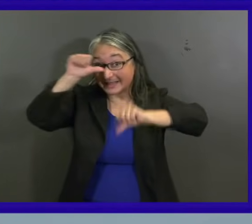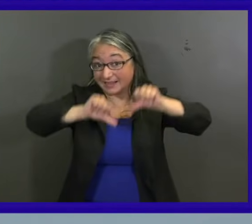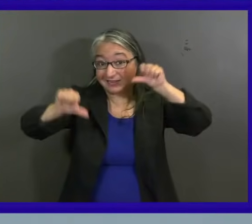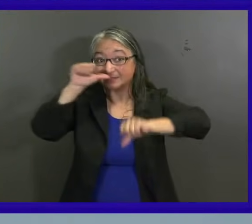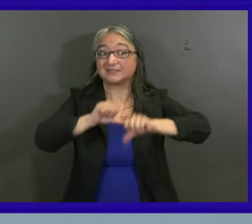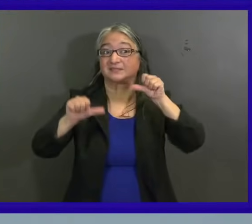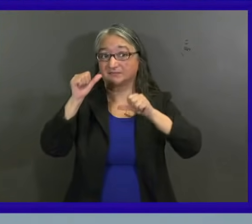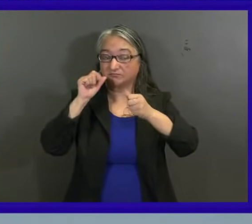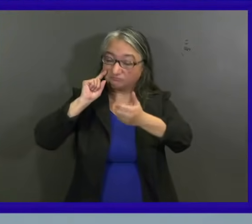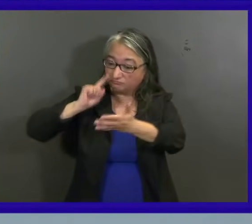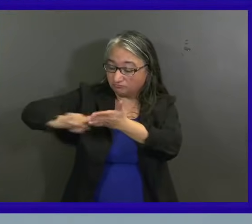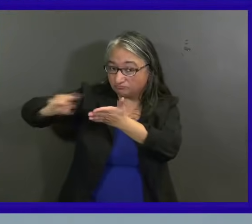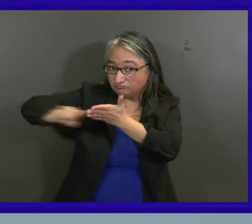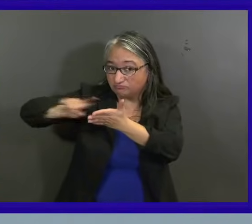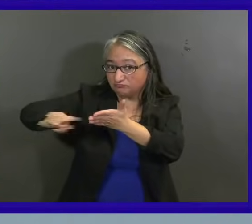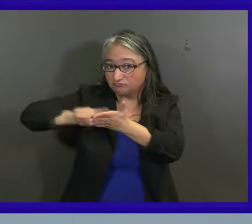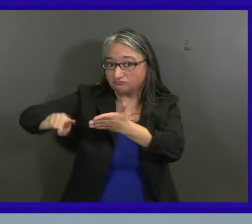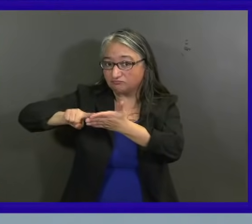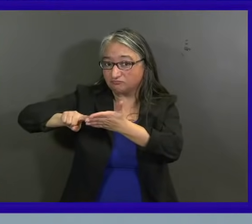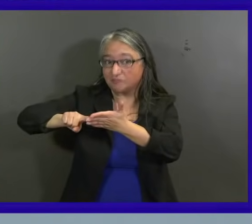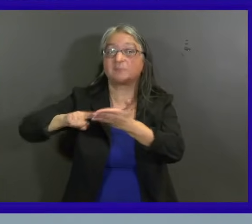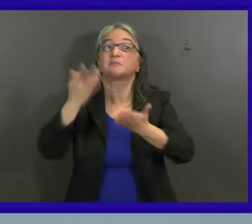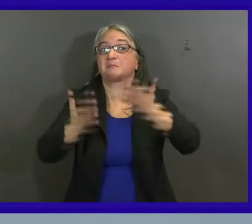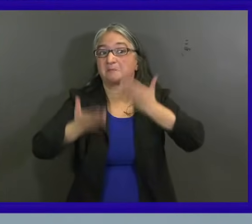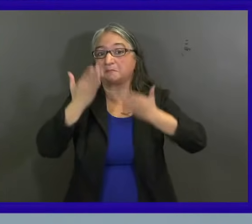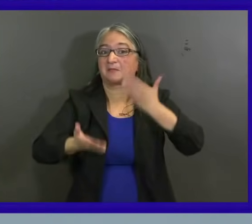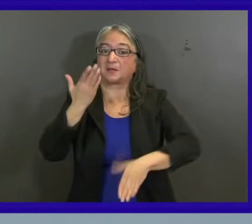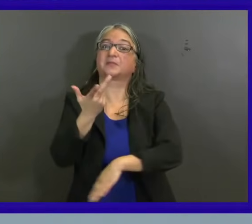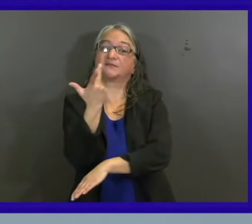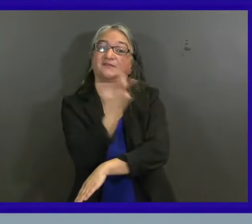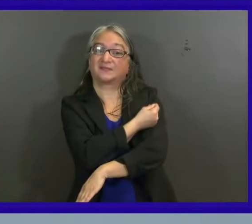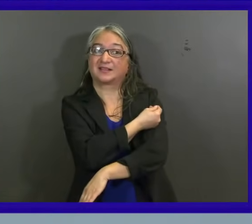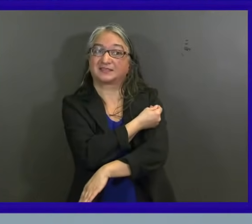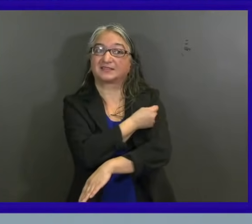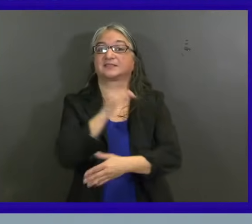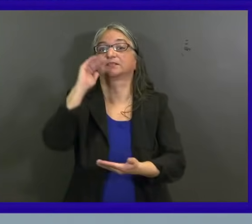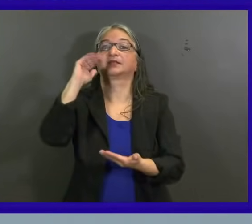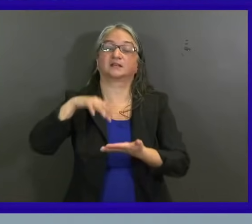what we know to be true is that the vaccines still help to protect you especially against